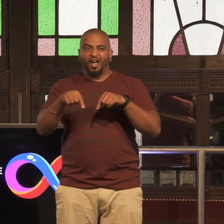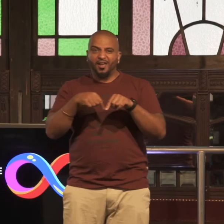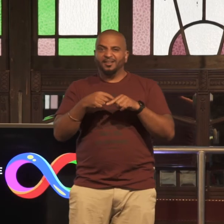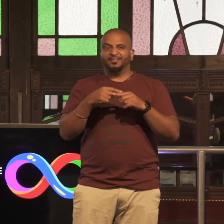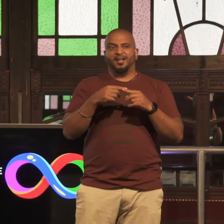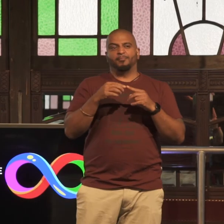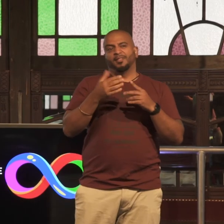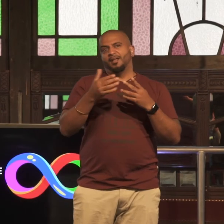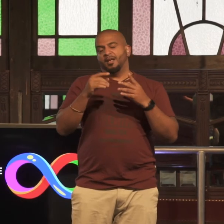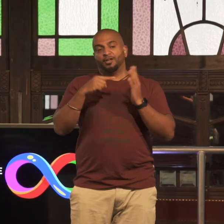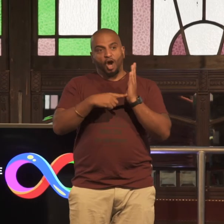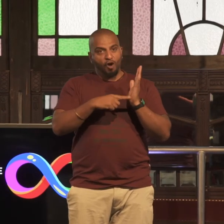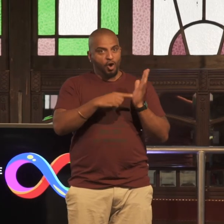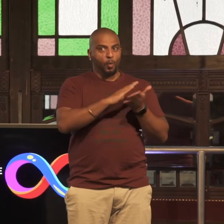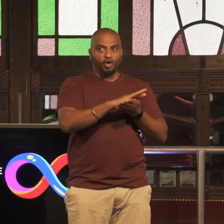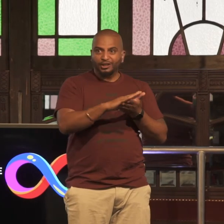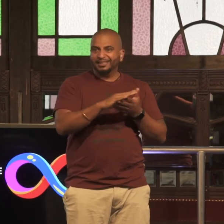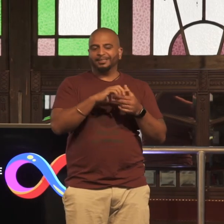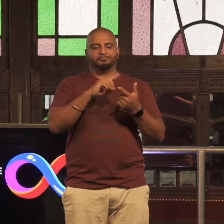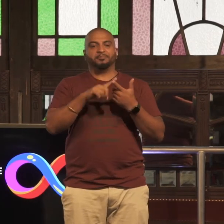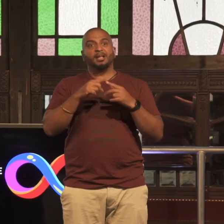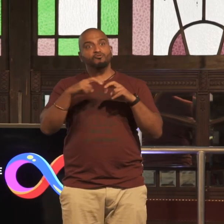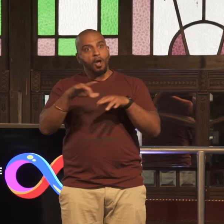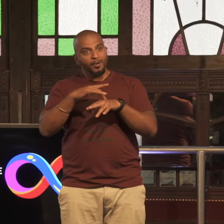I want to say thank you very much to everybody that I've worked with,